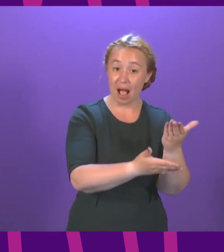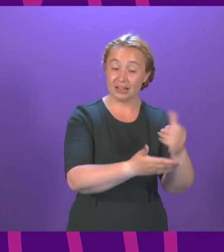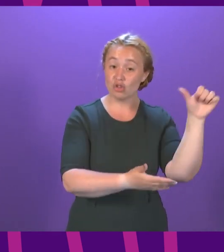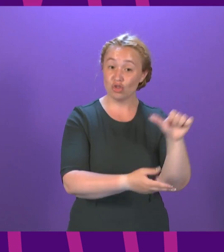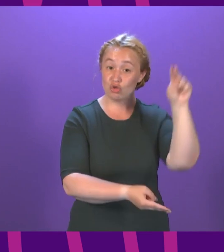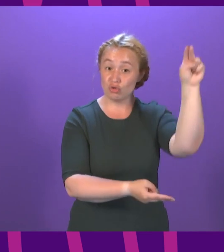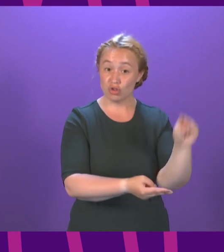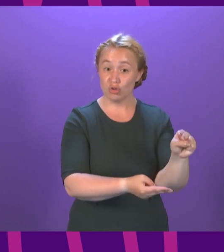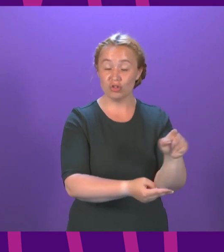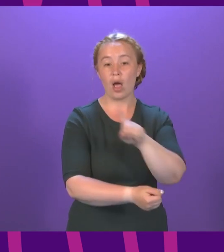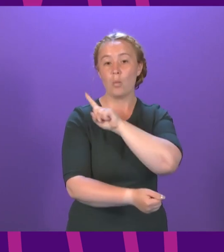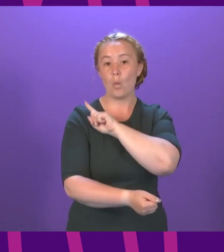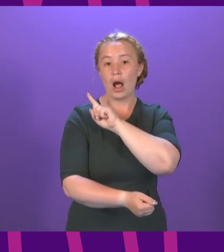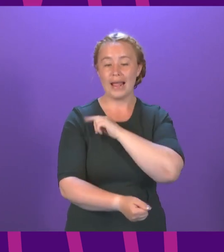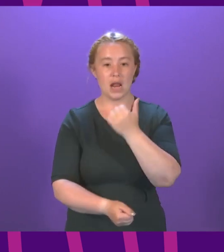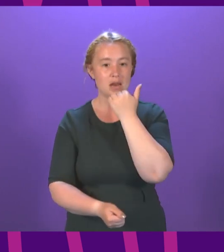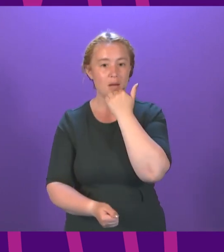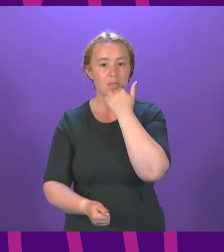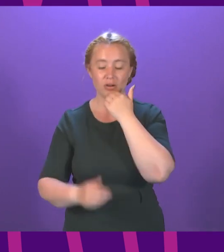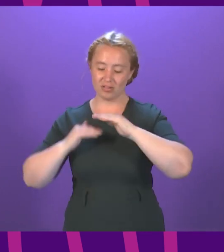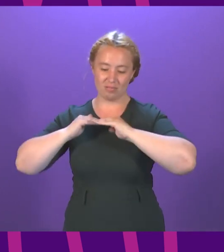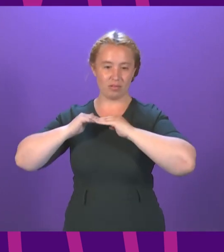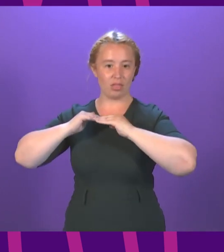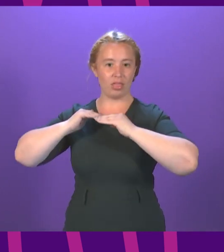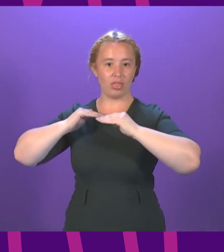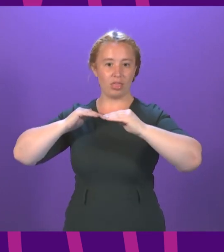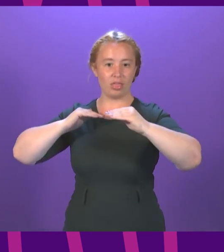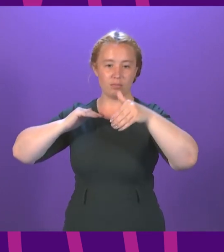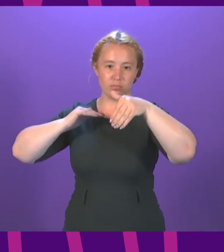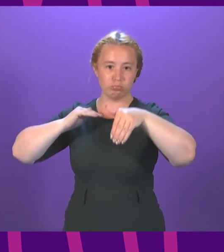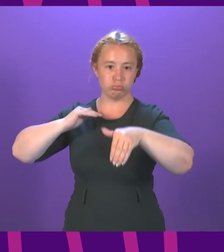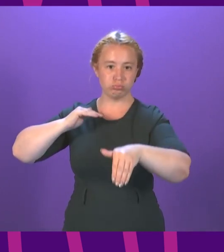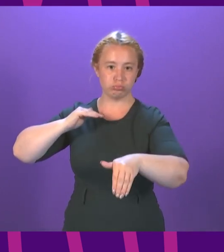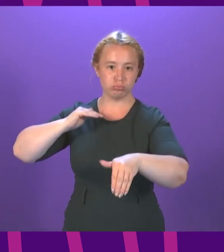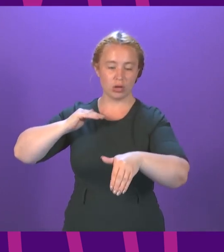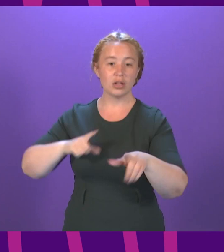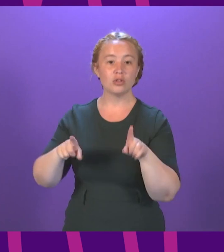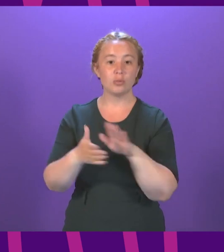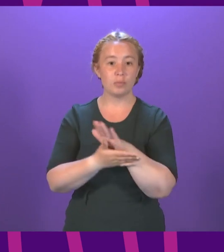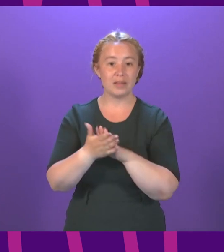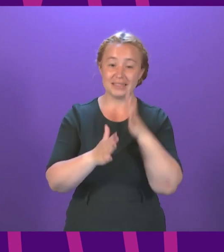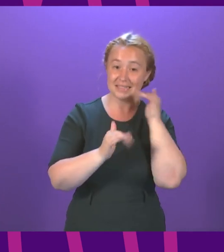As case numbers have plateaued and started to fall, so should the pressure on test and protect.